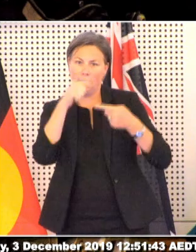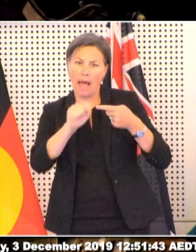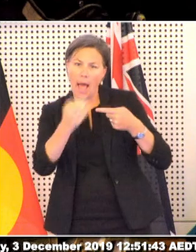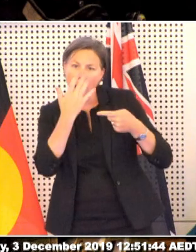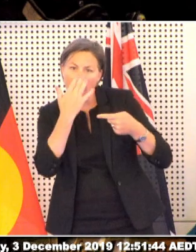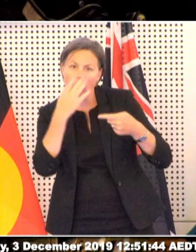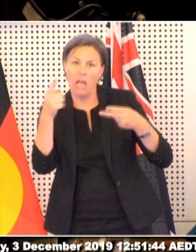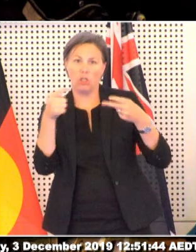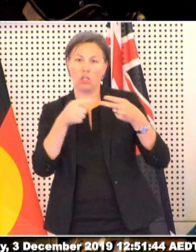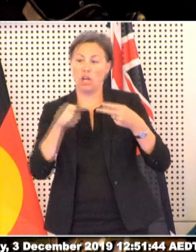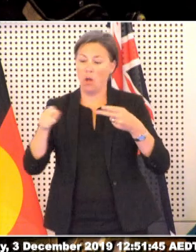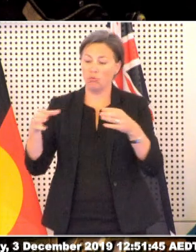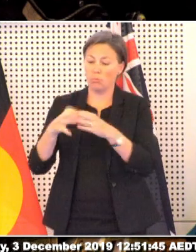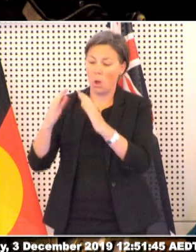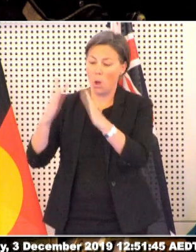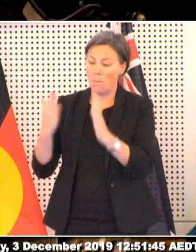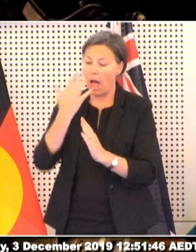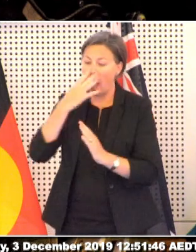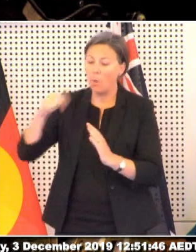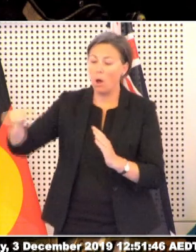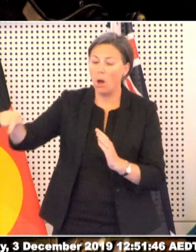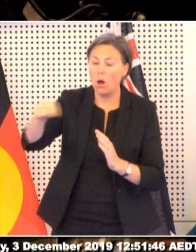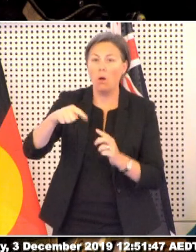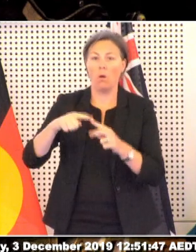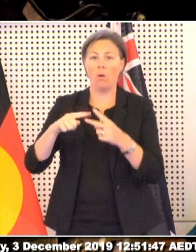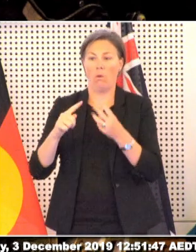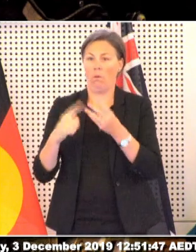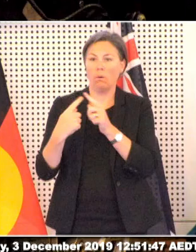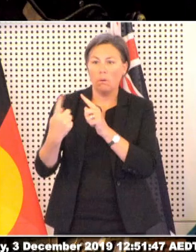the home, behaviours, geographical location and the like.